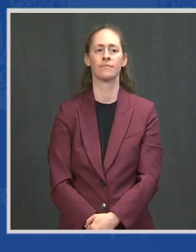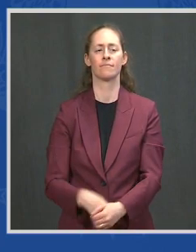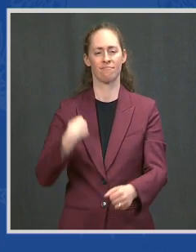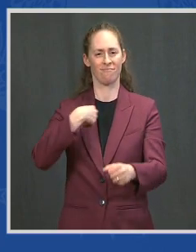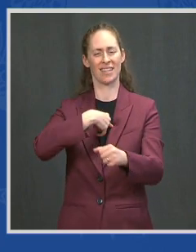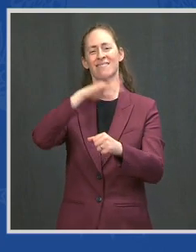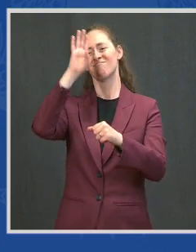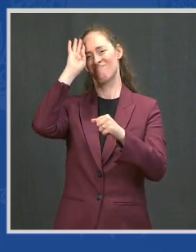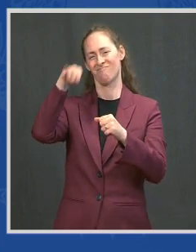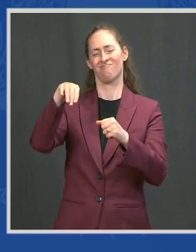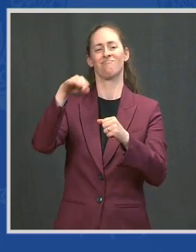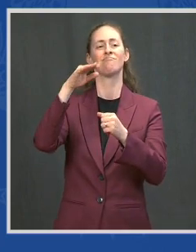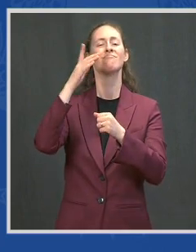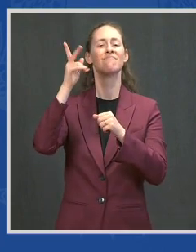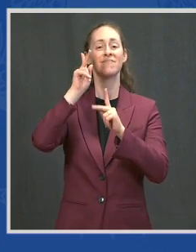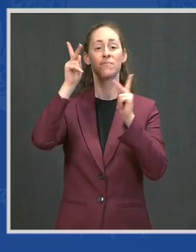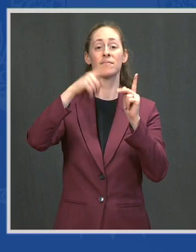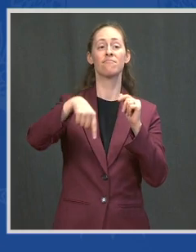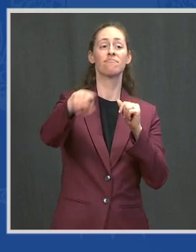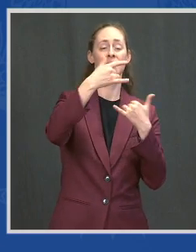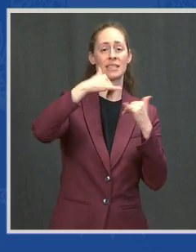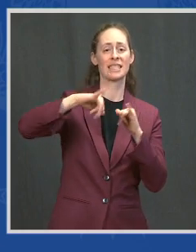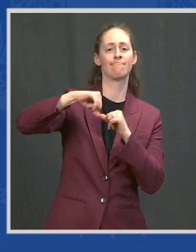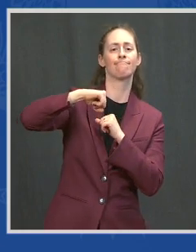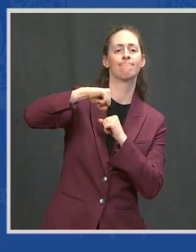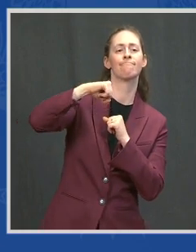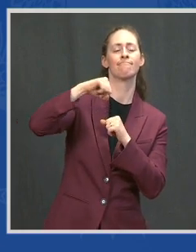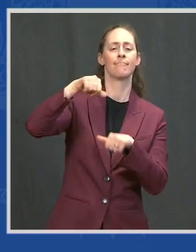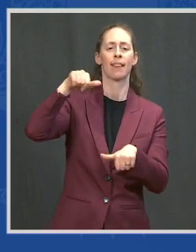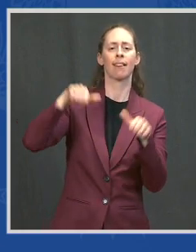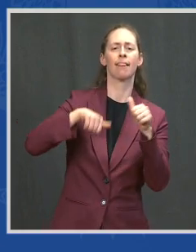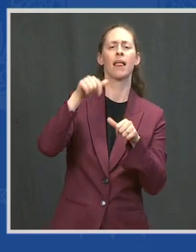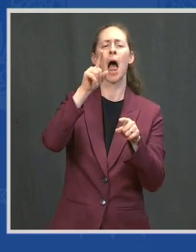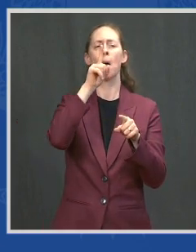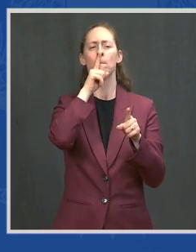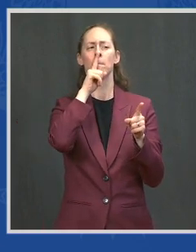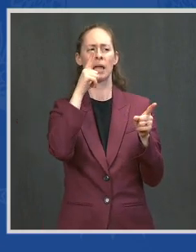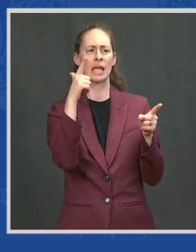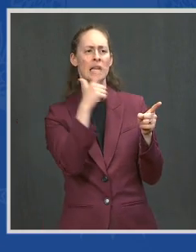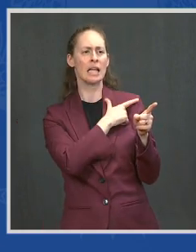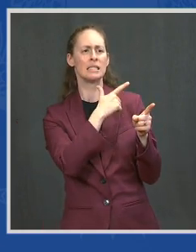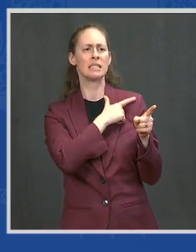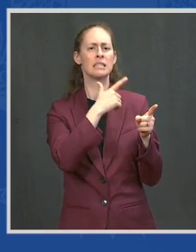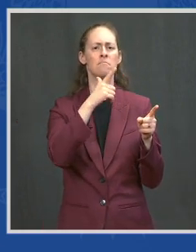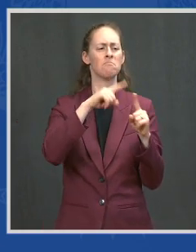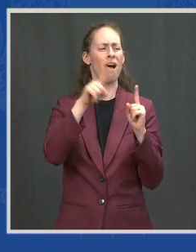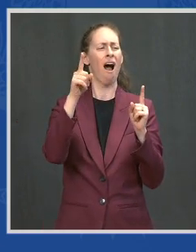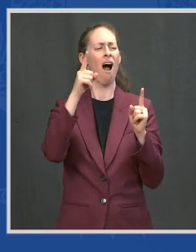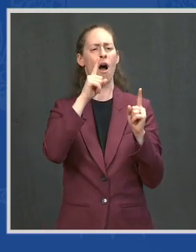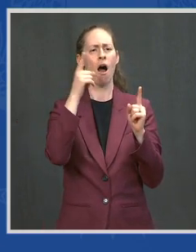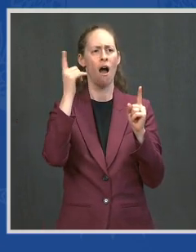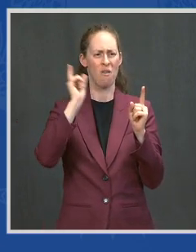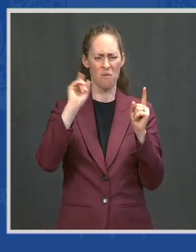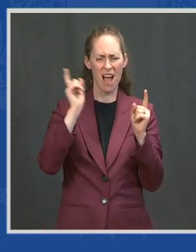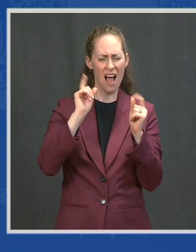I want to say lazy, just not sure how to get to where they want to go. It's going to be hard. So we're going to keep at it.